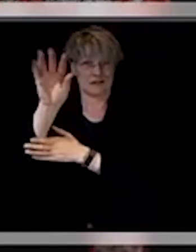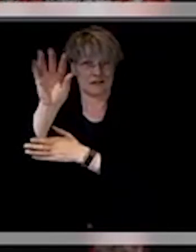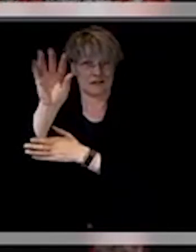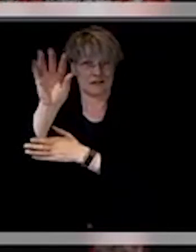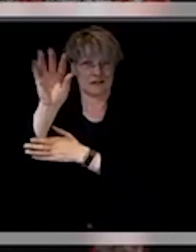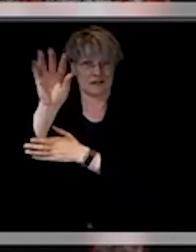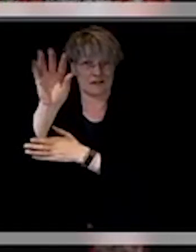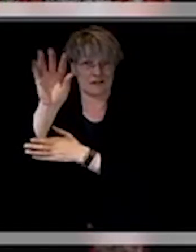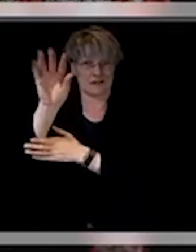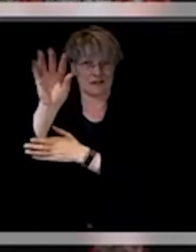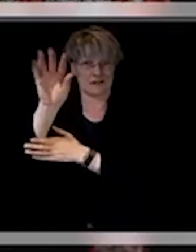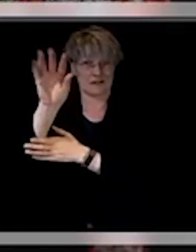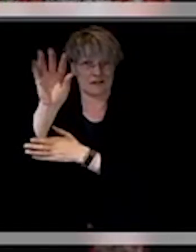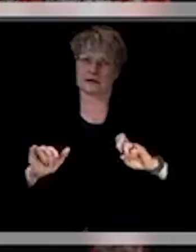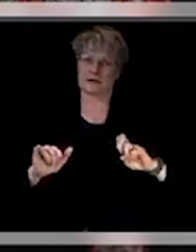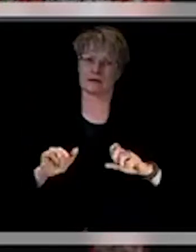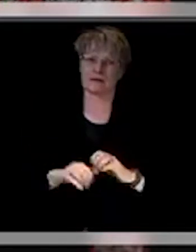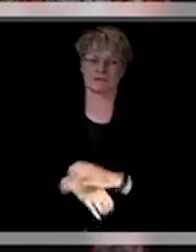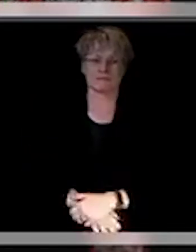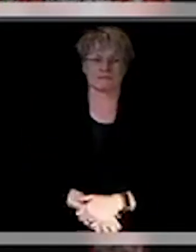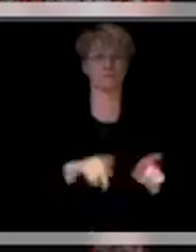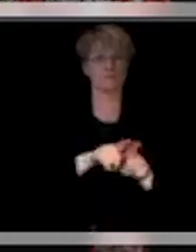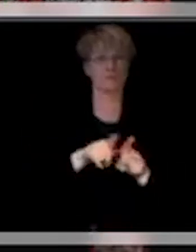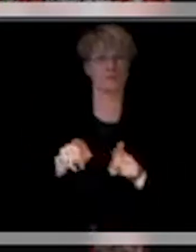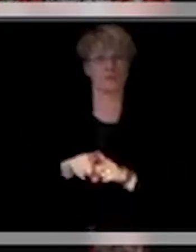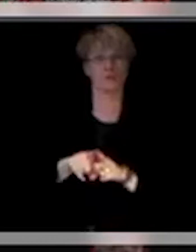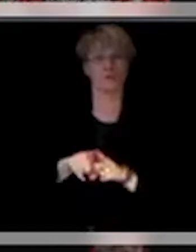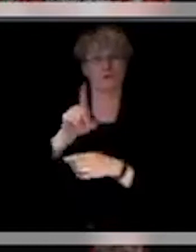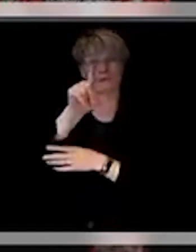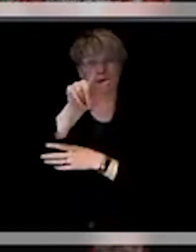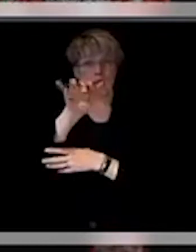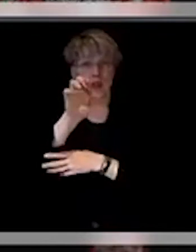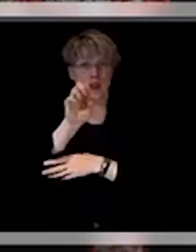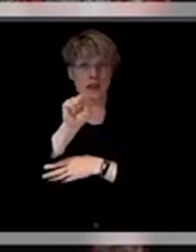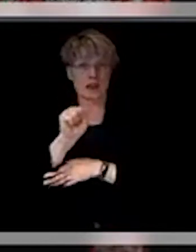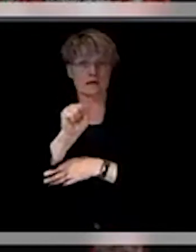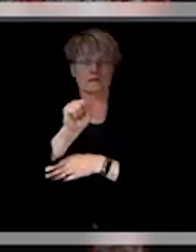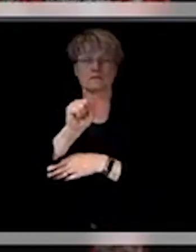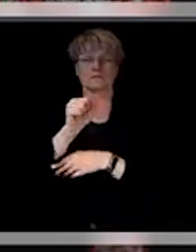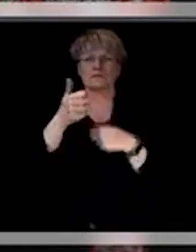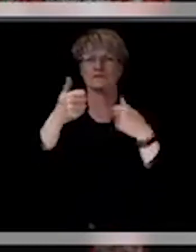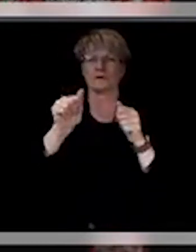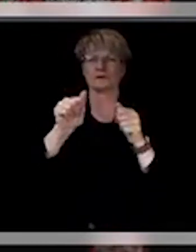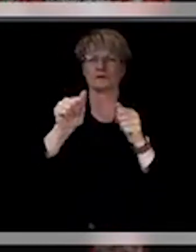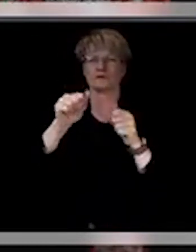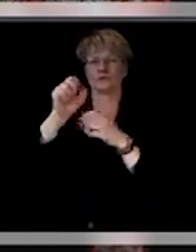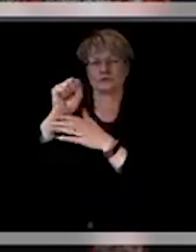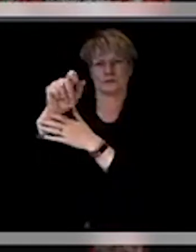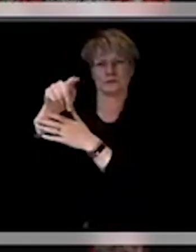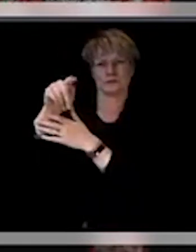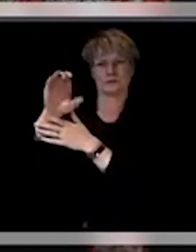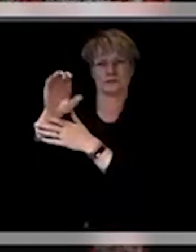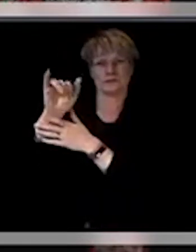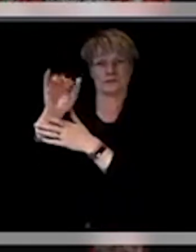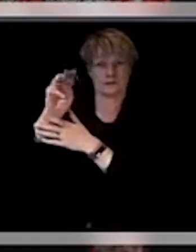consideration for use for specimens processing, because many of the bigger labs are just backlogged.